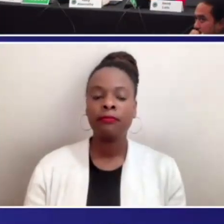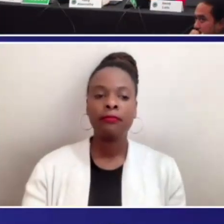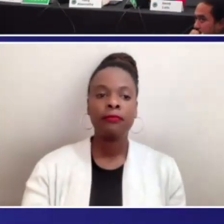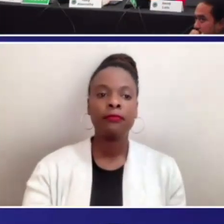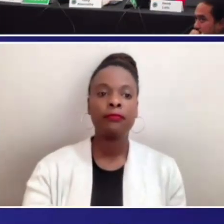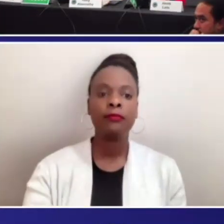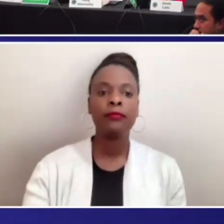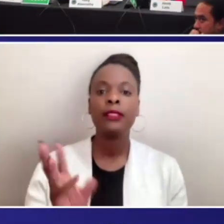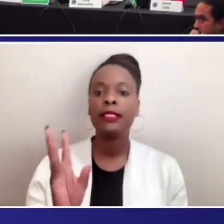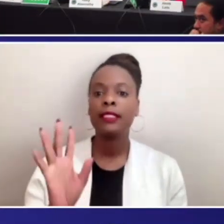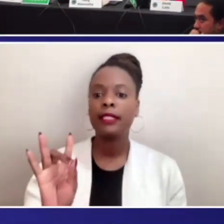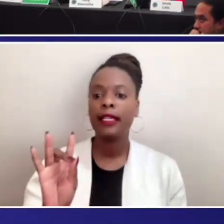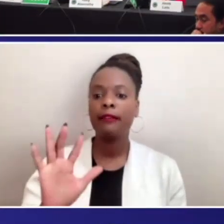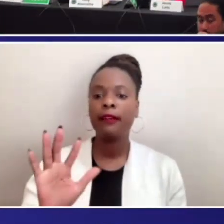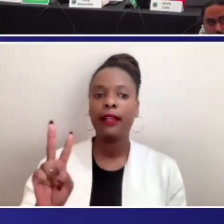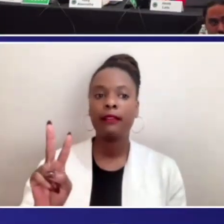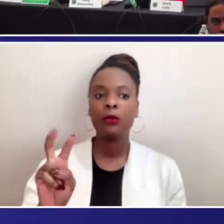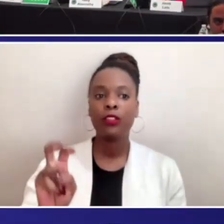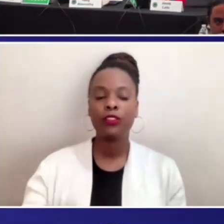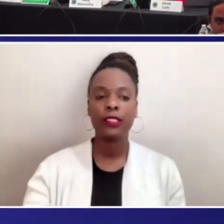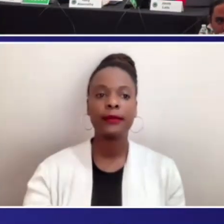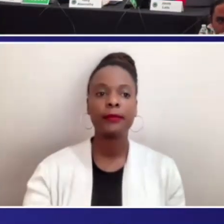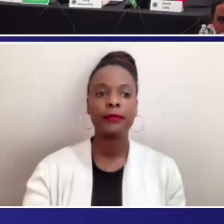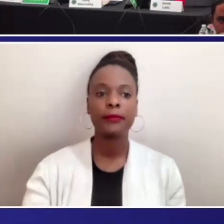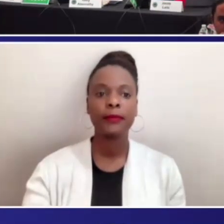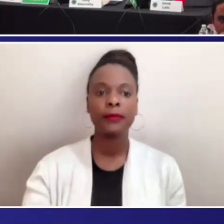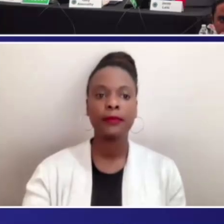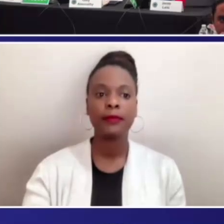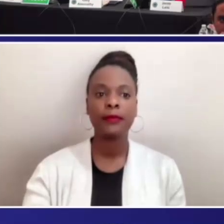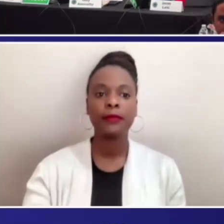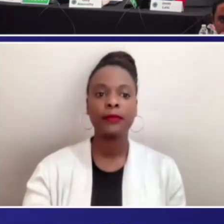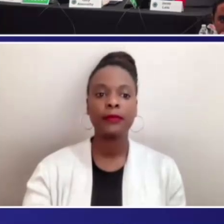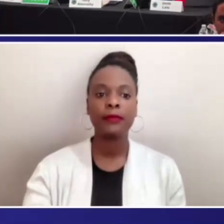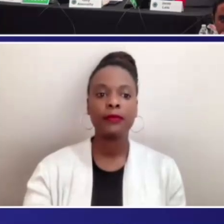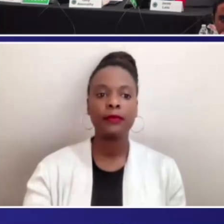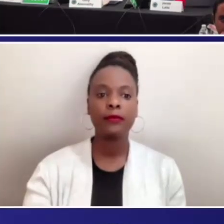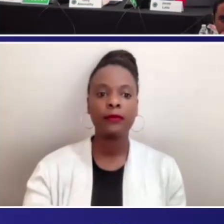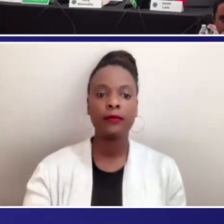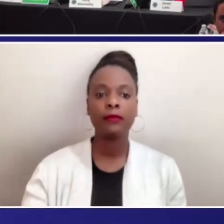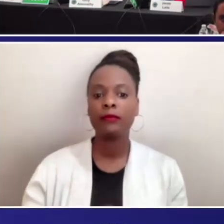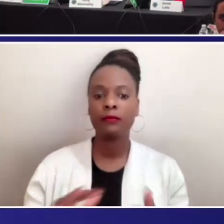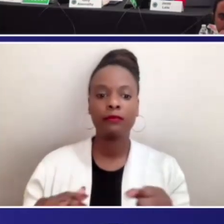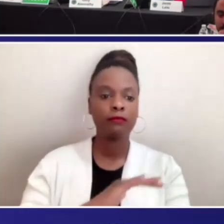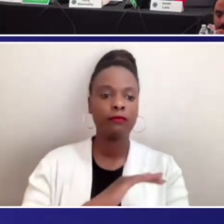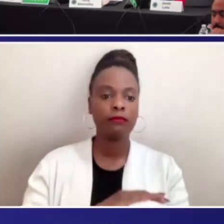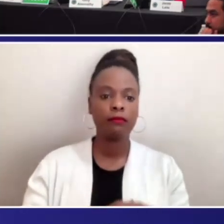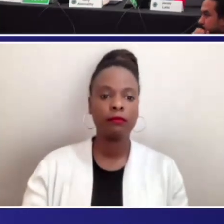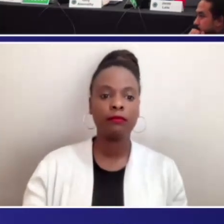685.200. The whole thing that's on the -- the discussion draft that's on there.